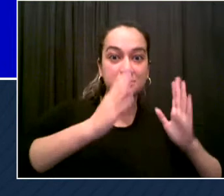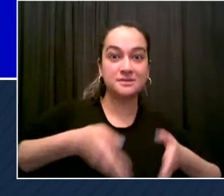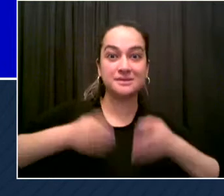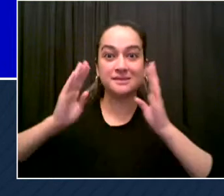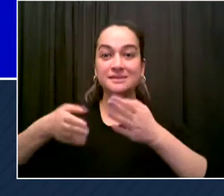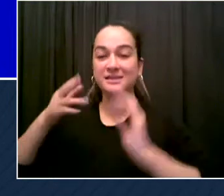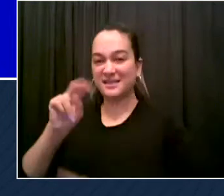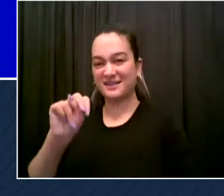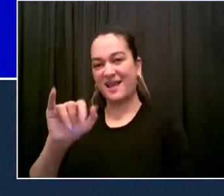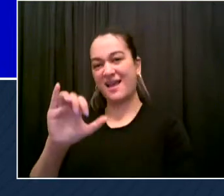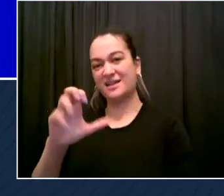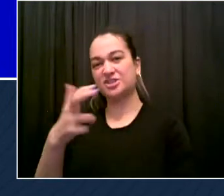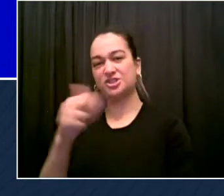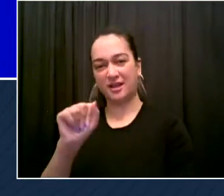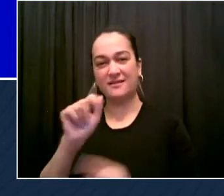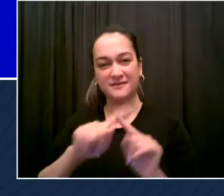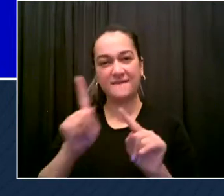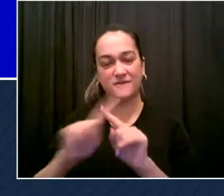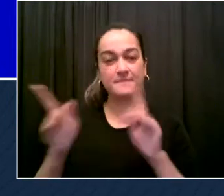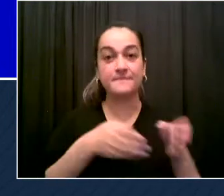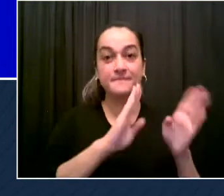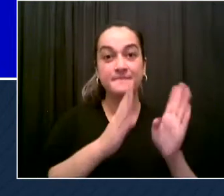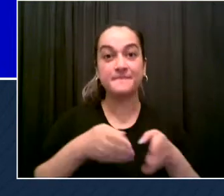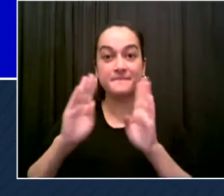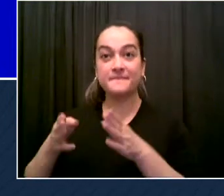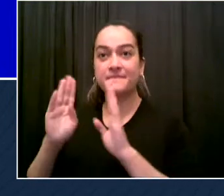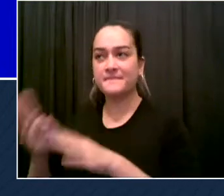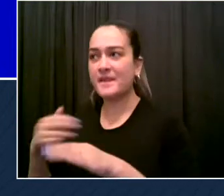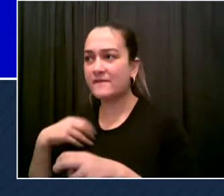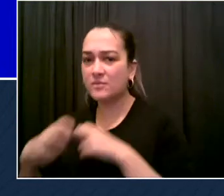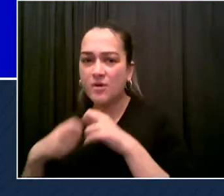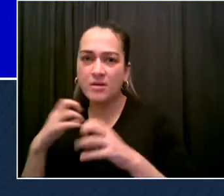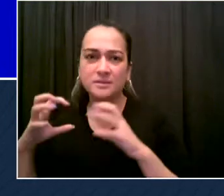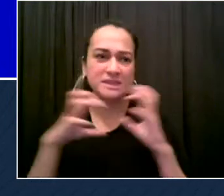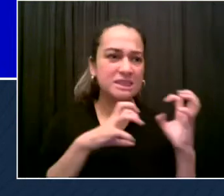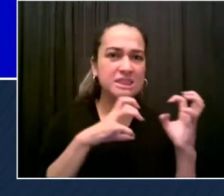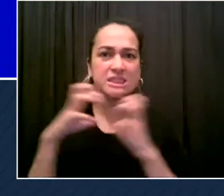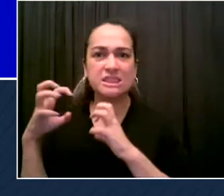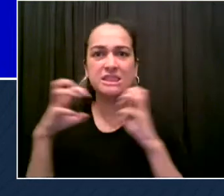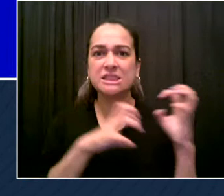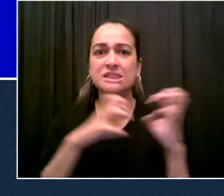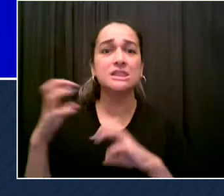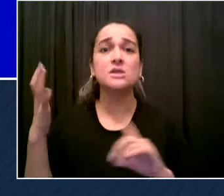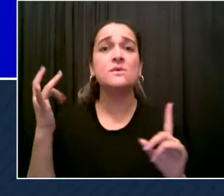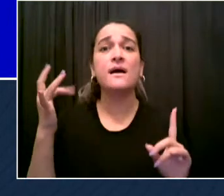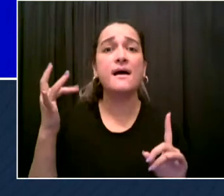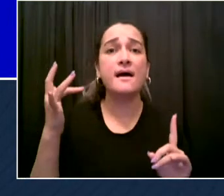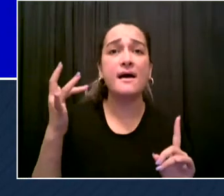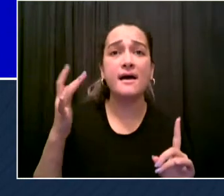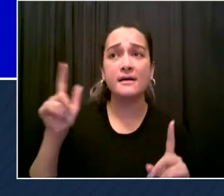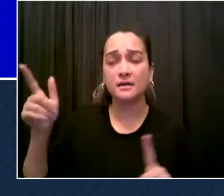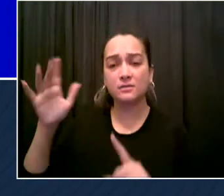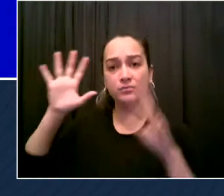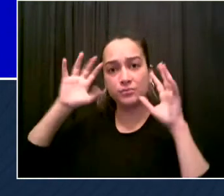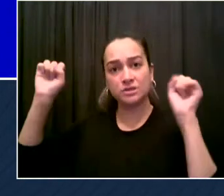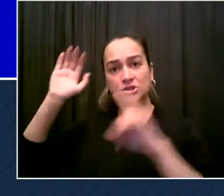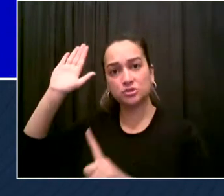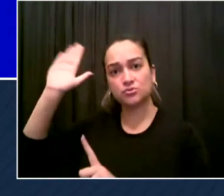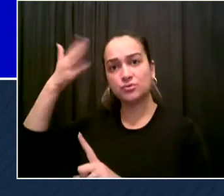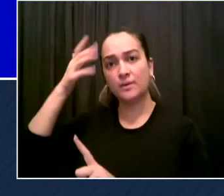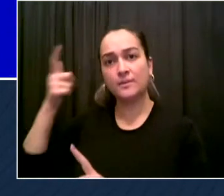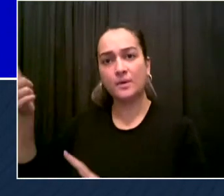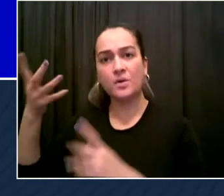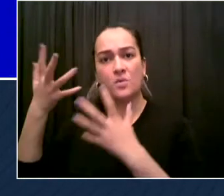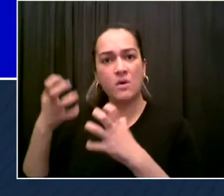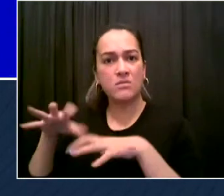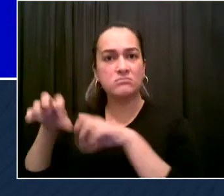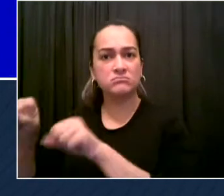WE NEEDED TO SAVE